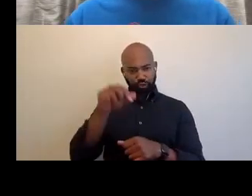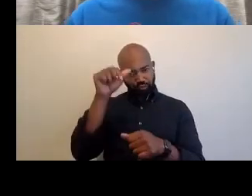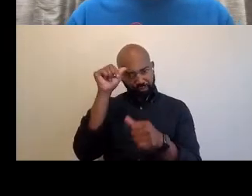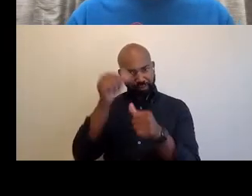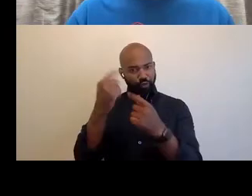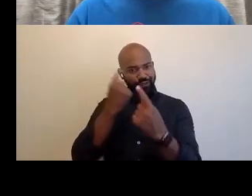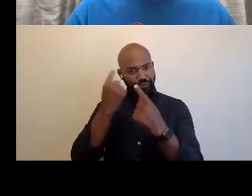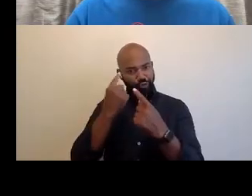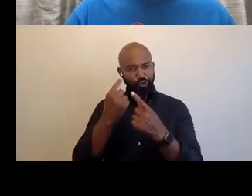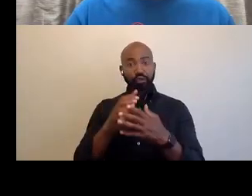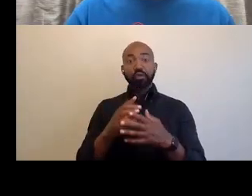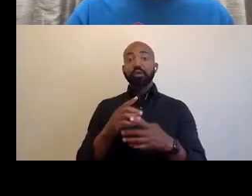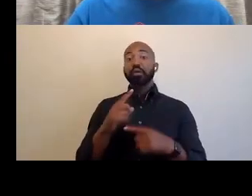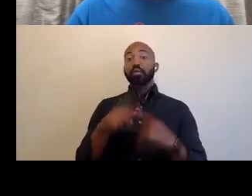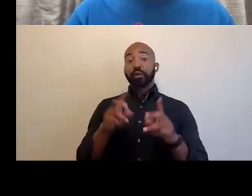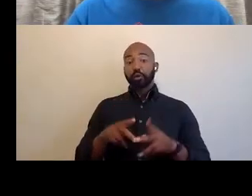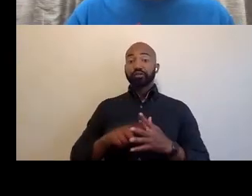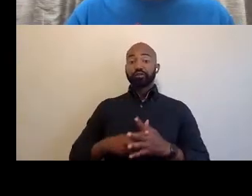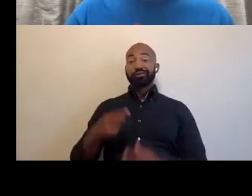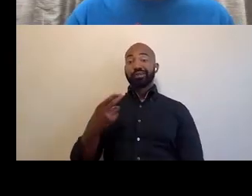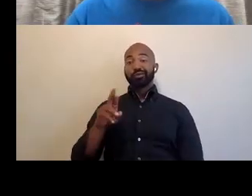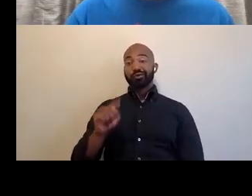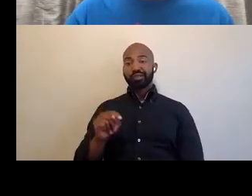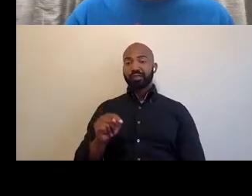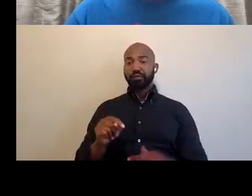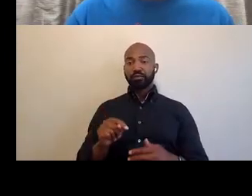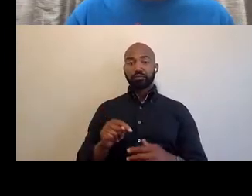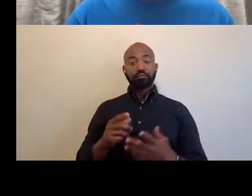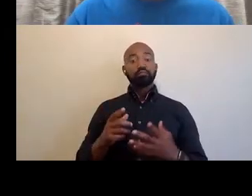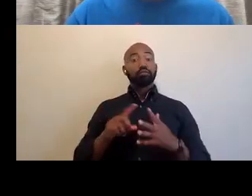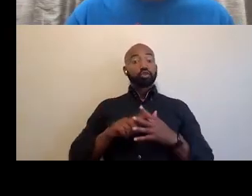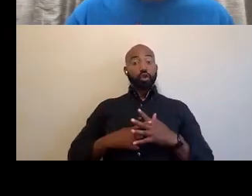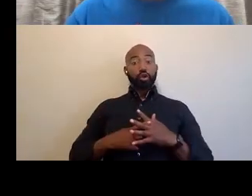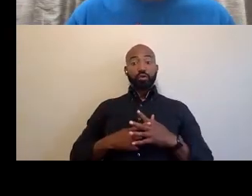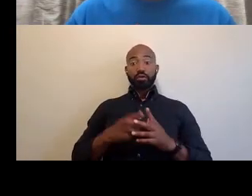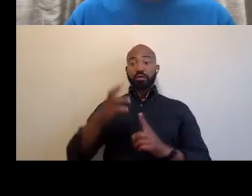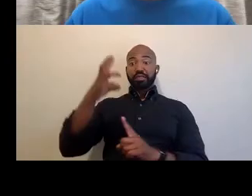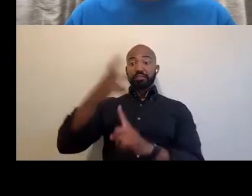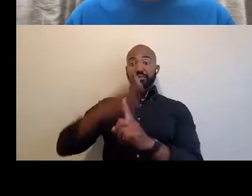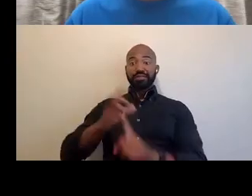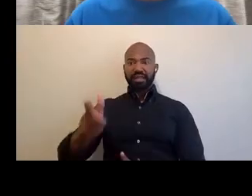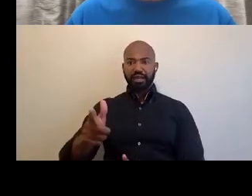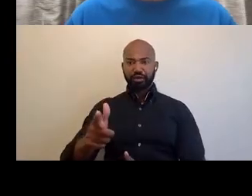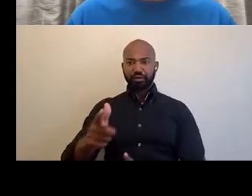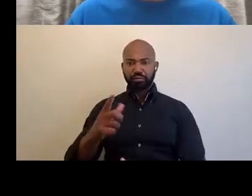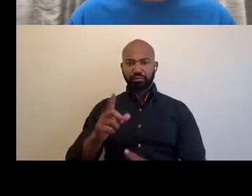When a person starts HRT, how they look six months after starting therapy versus a year versus five years